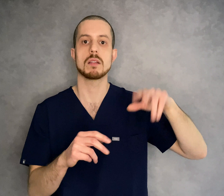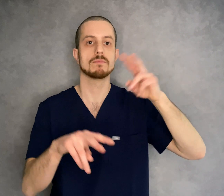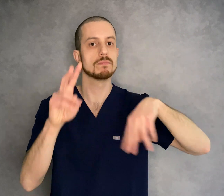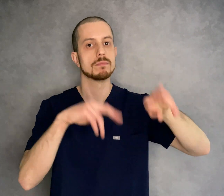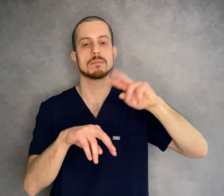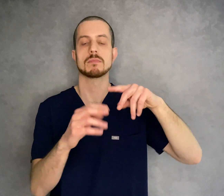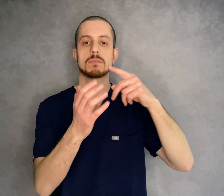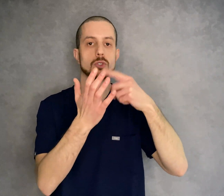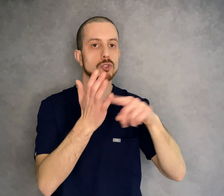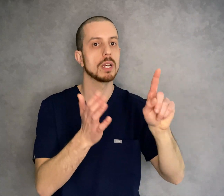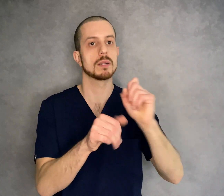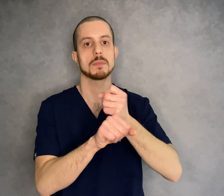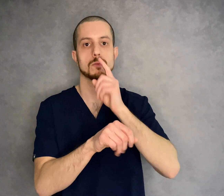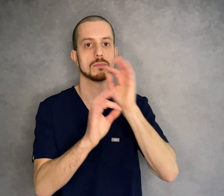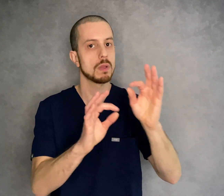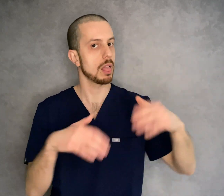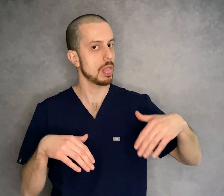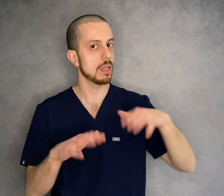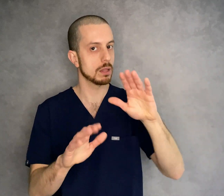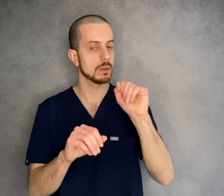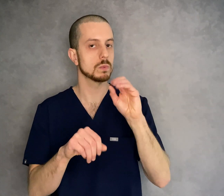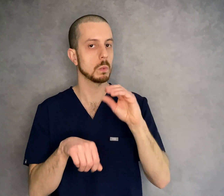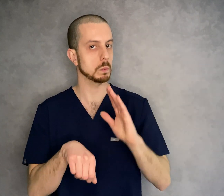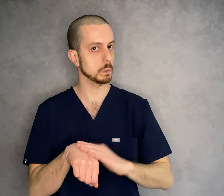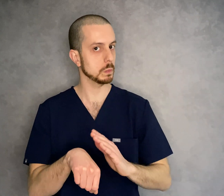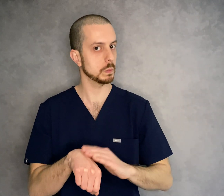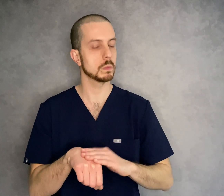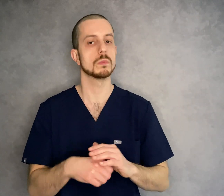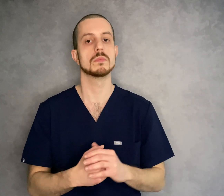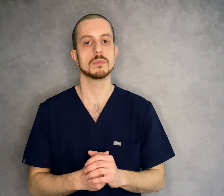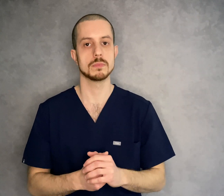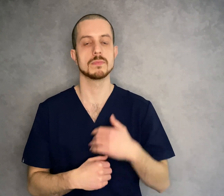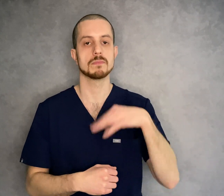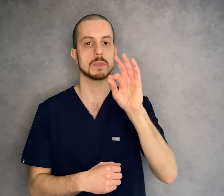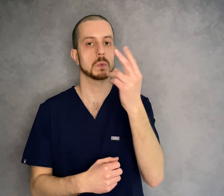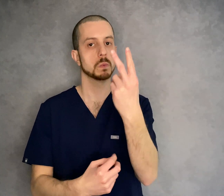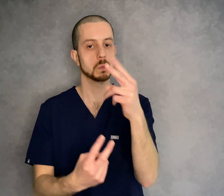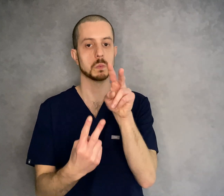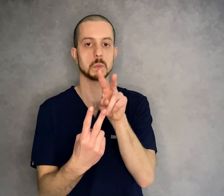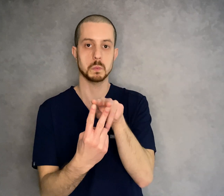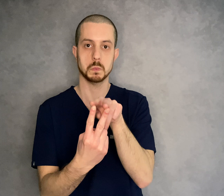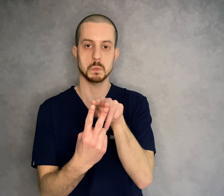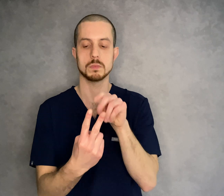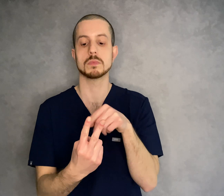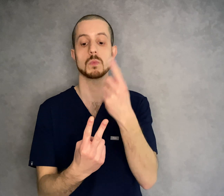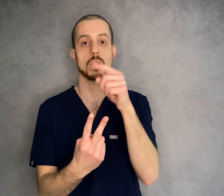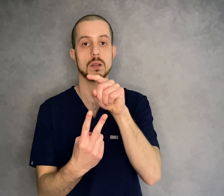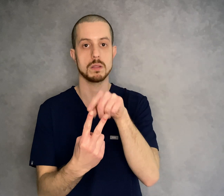review process and was made available online. So, take this with a grain of salt. I found two preprints that looked into this issue.